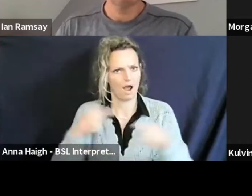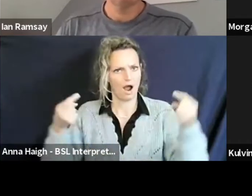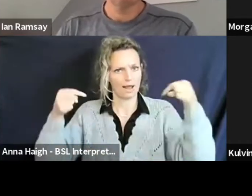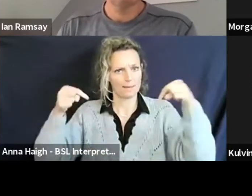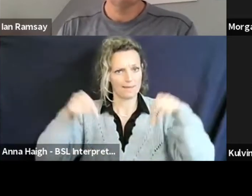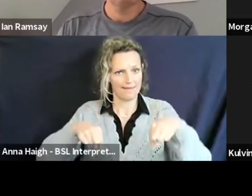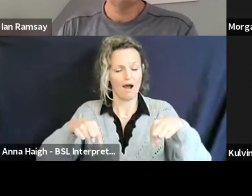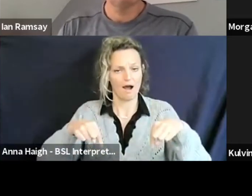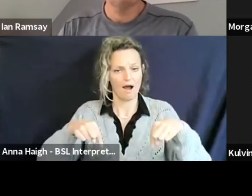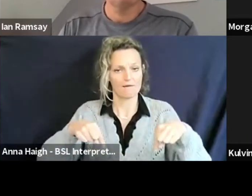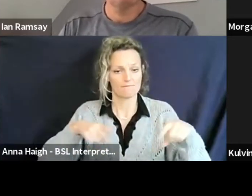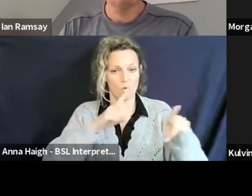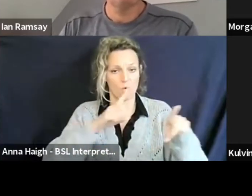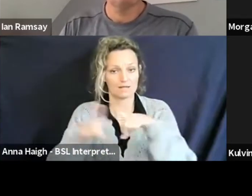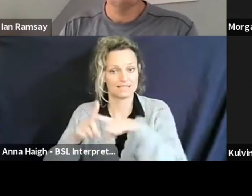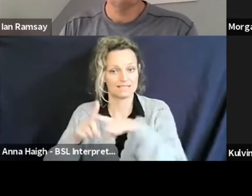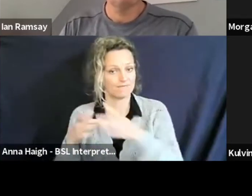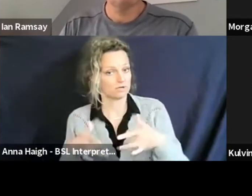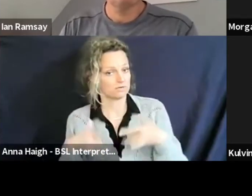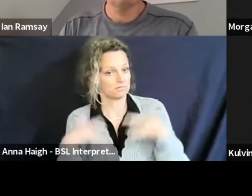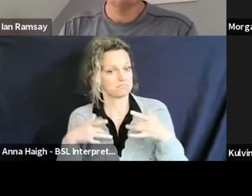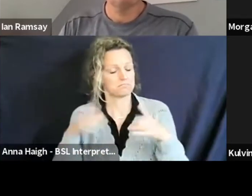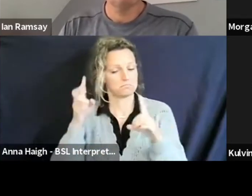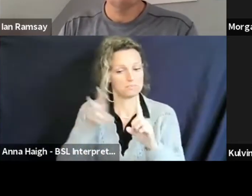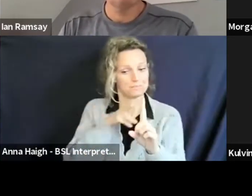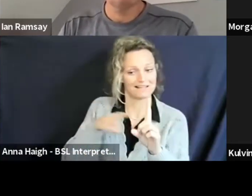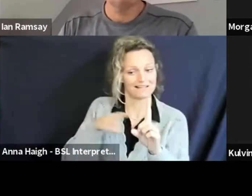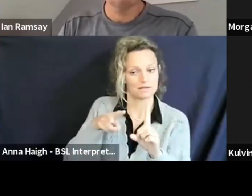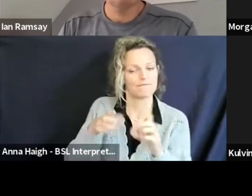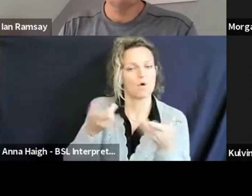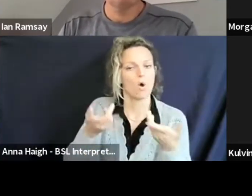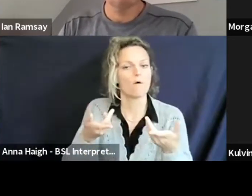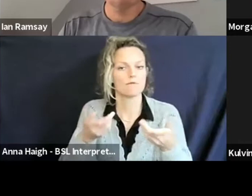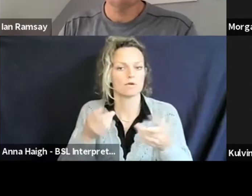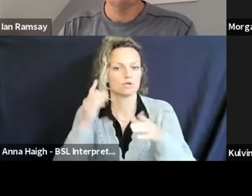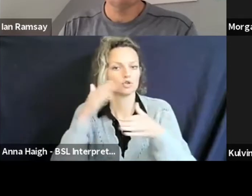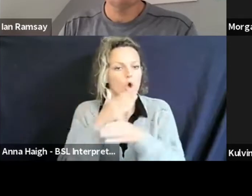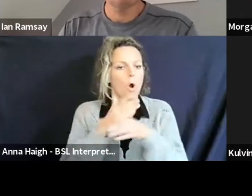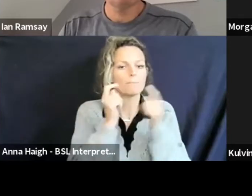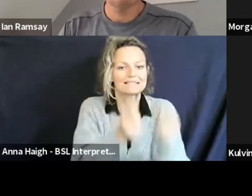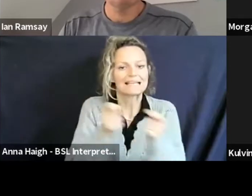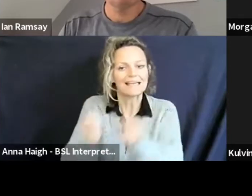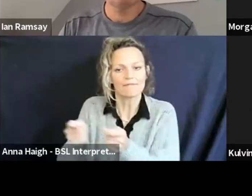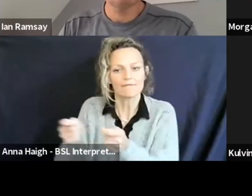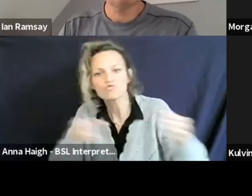I'm Morgan Kim, I work in the talent acquisition team, I lead the specialist resourcing function there.